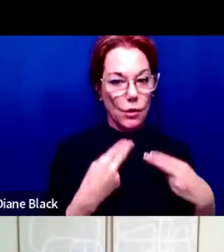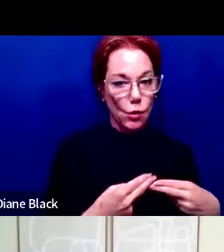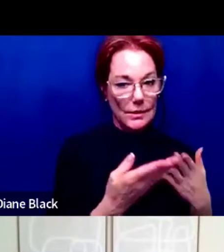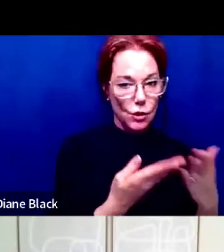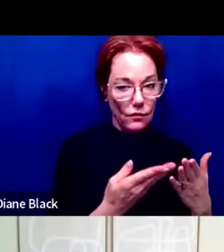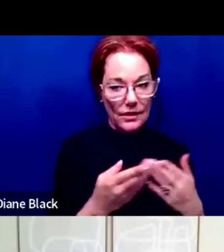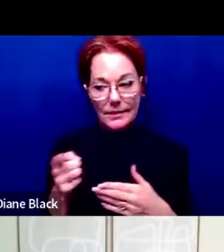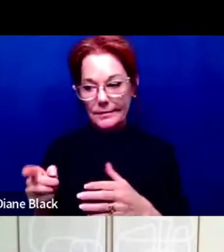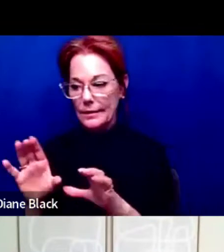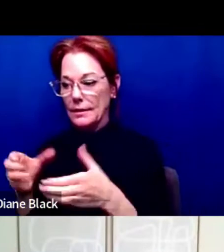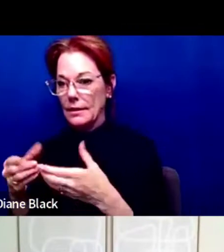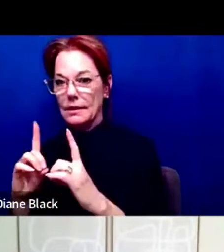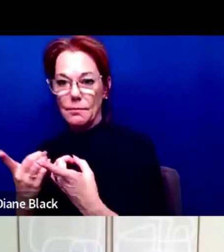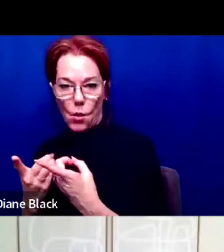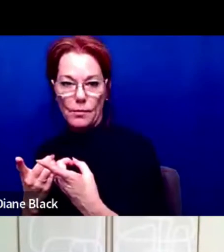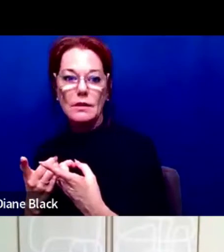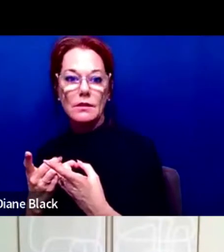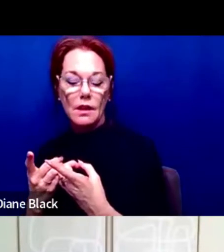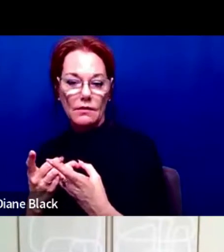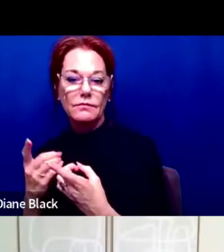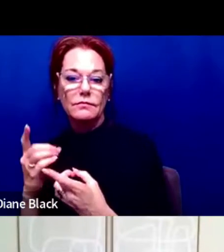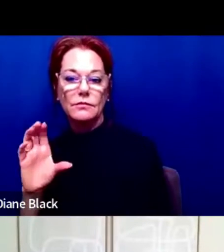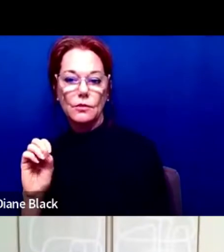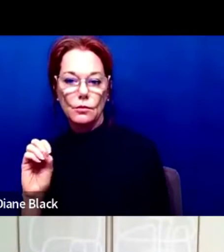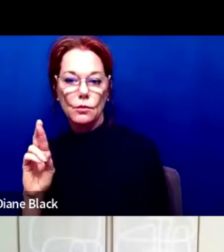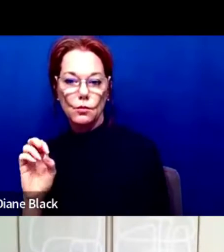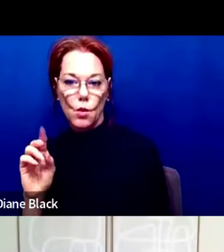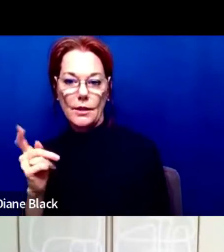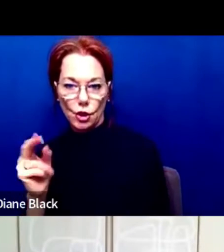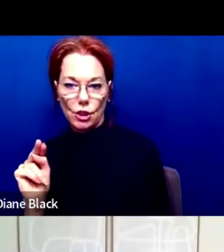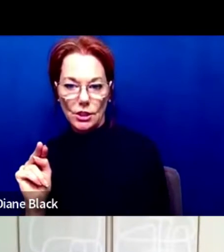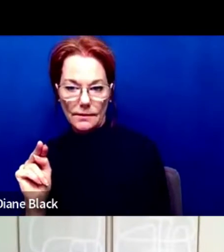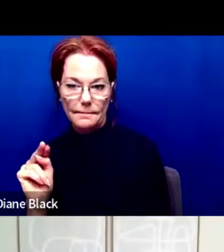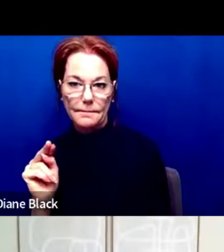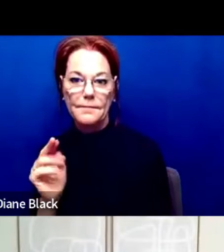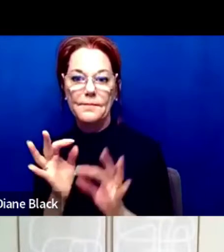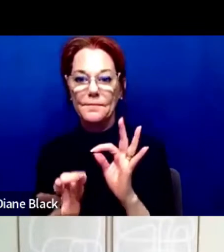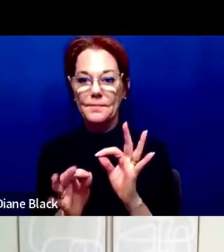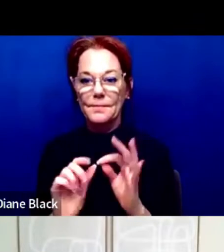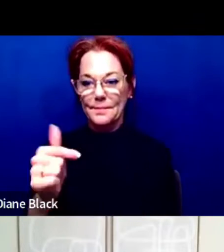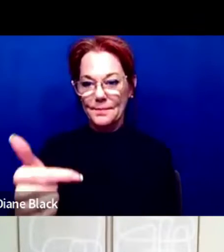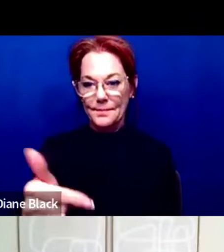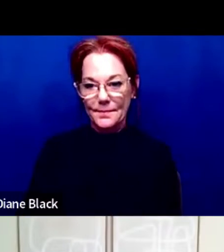Department of Corrections, we had two previous legislatures